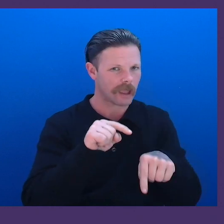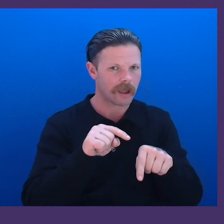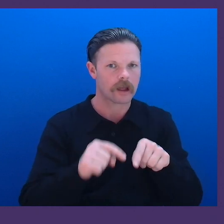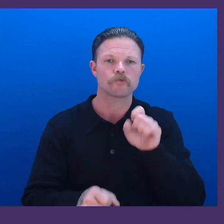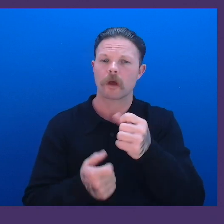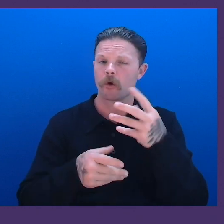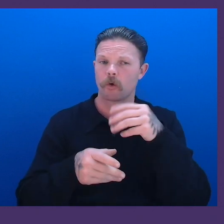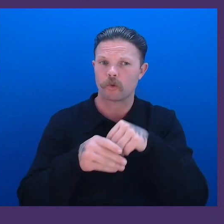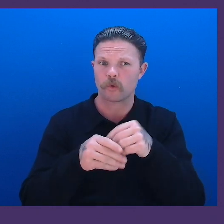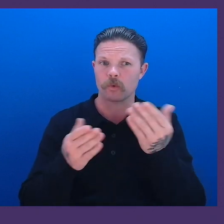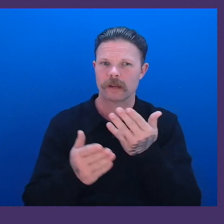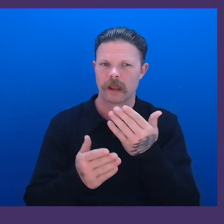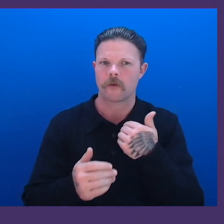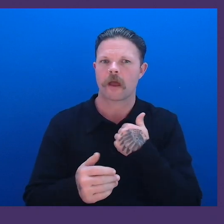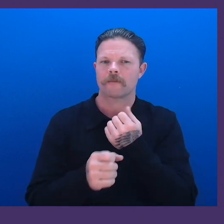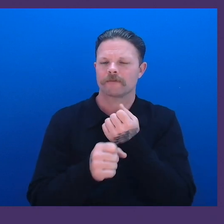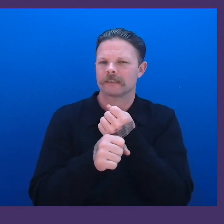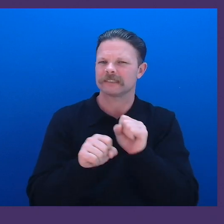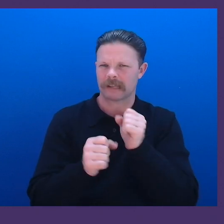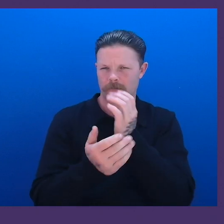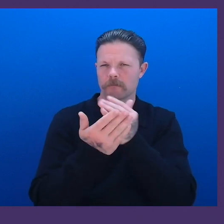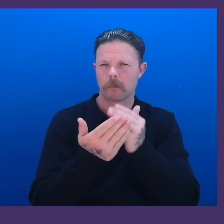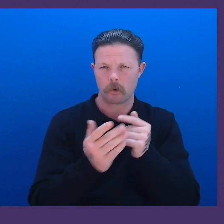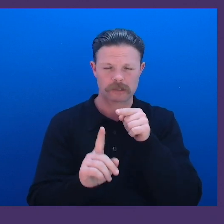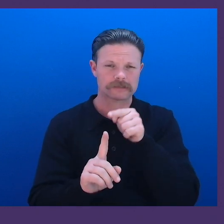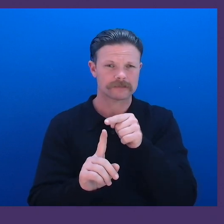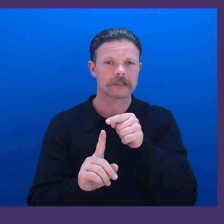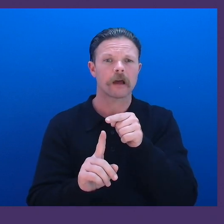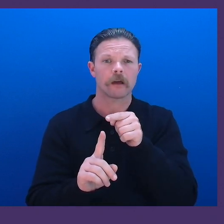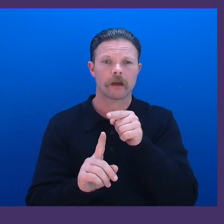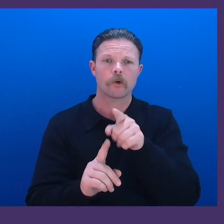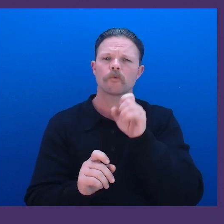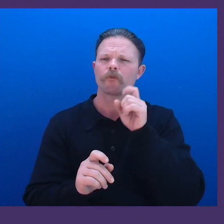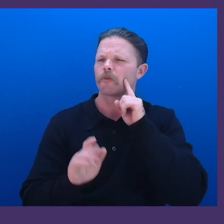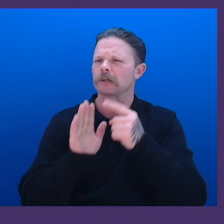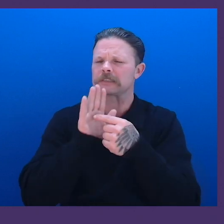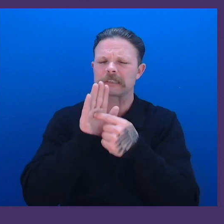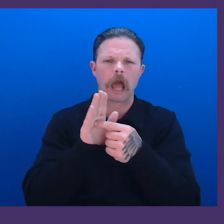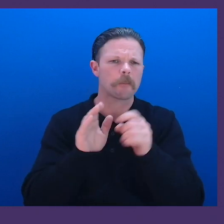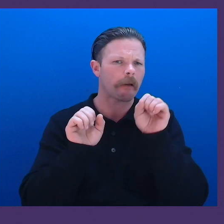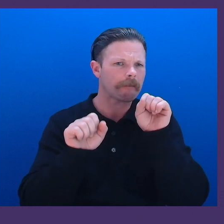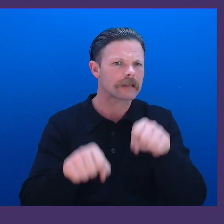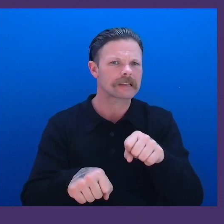For example, you can guide it how to talk with people with disabilities.